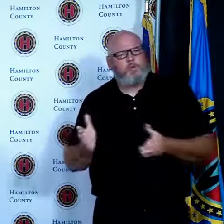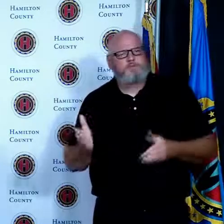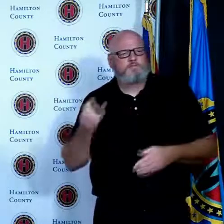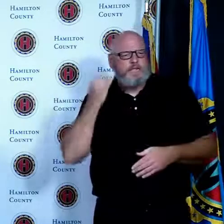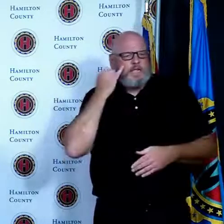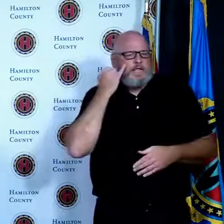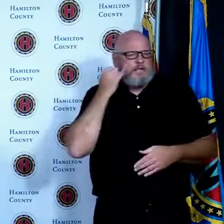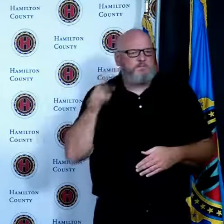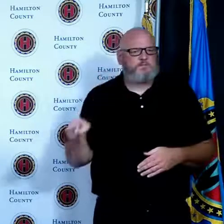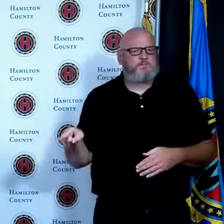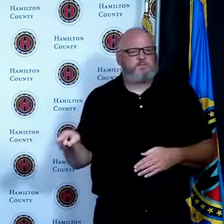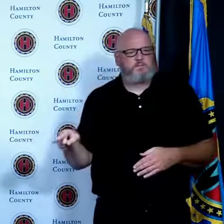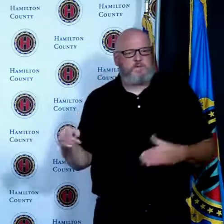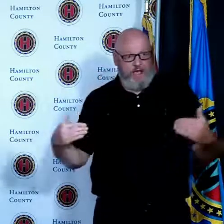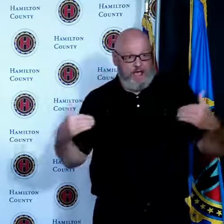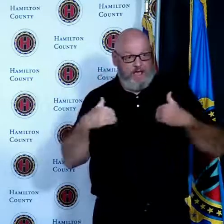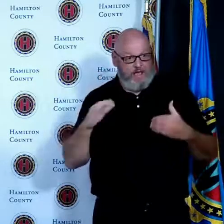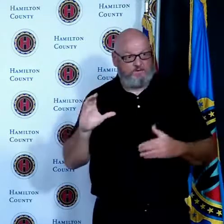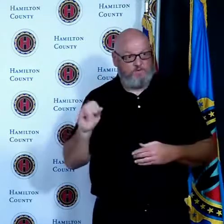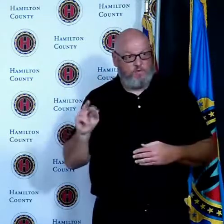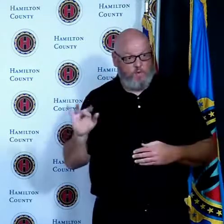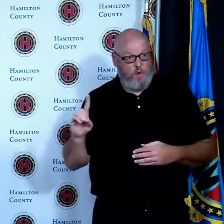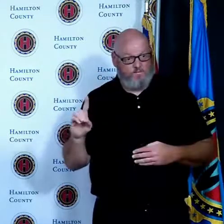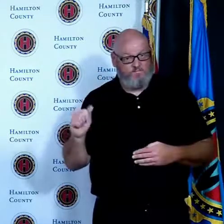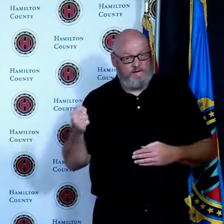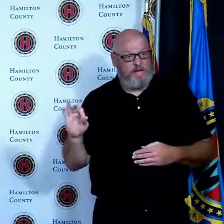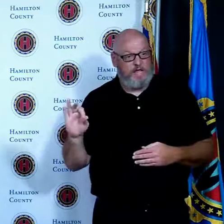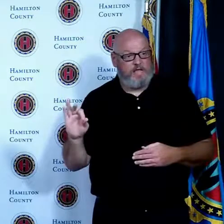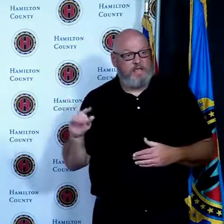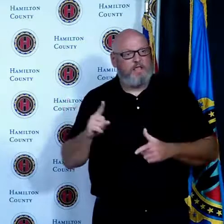they have to have two negative tests 24 hours apart